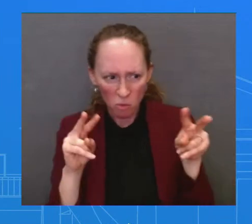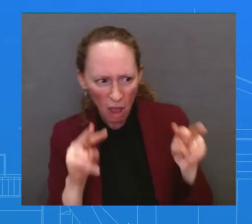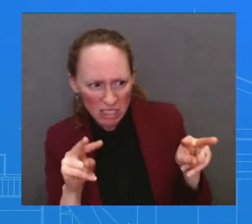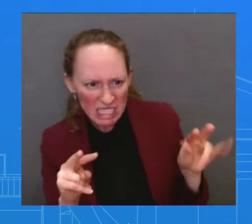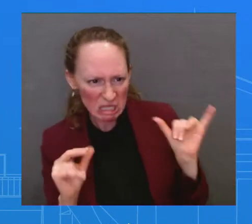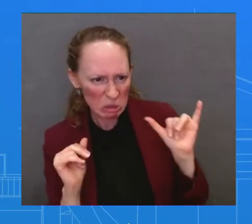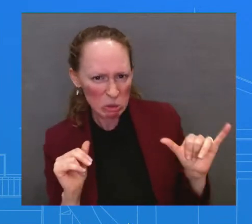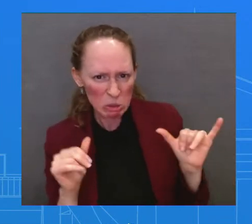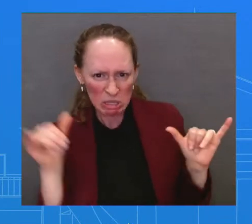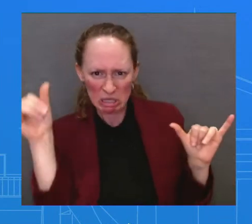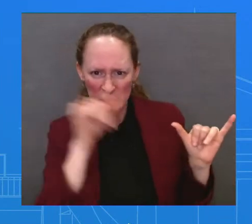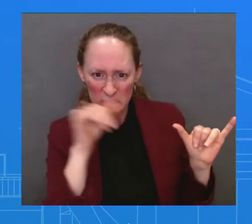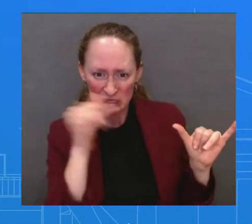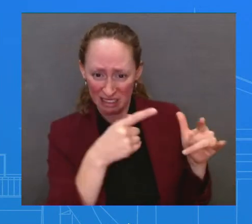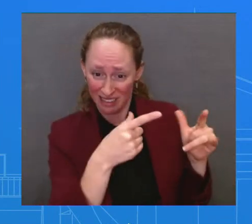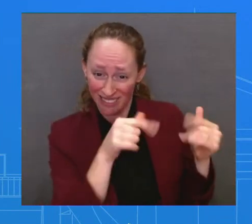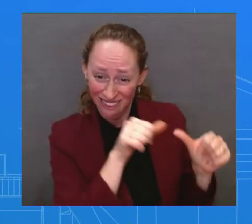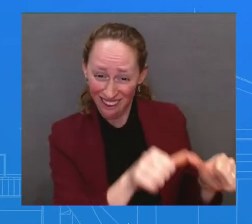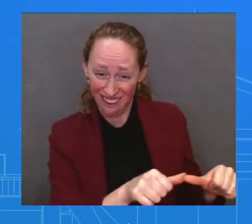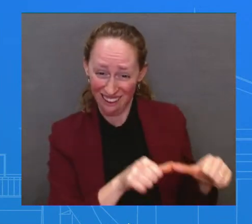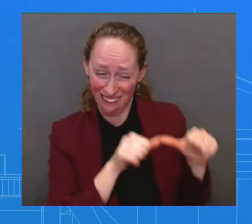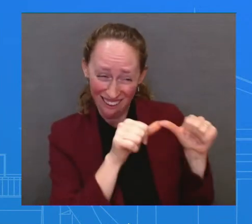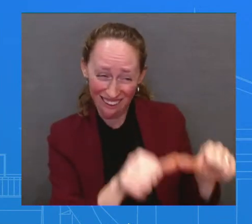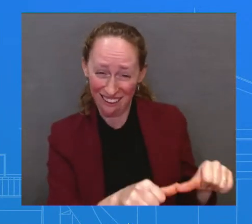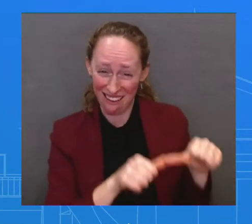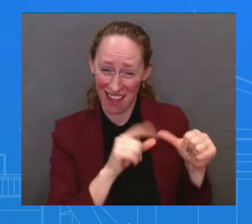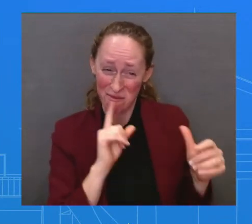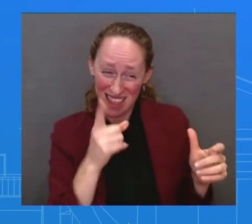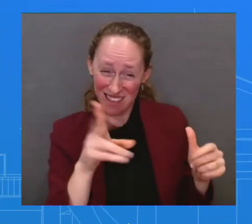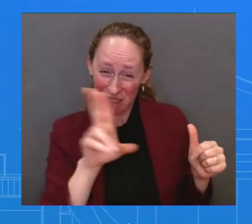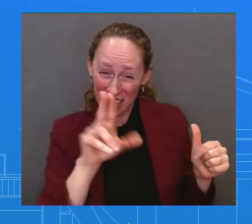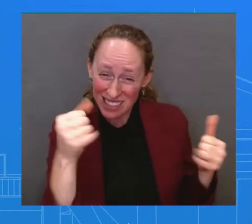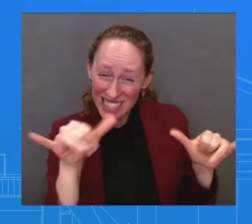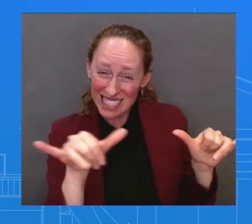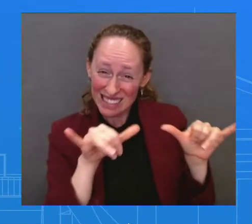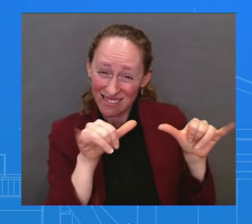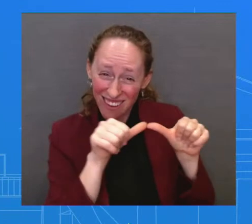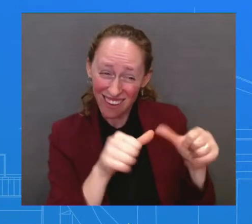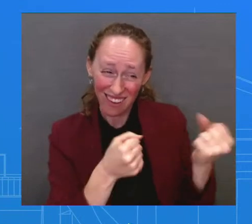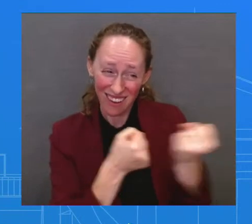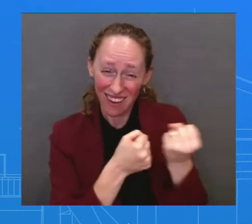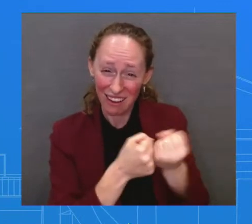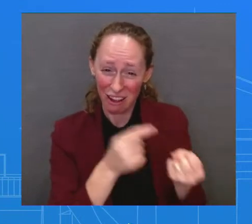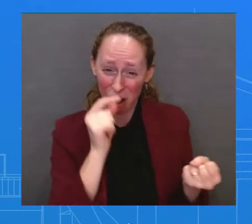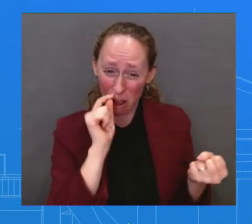with Ukraine and with this effort?" I mean, how do you explain congressional dysfunction, I guess, to your counterparts? Mr. Sullivan: I mean, one thing you definitely do not need